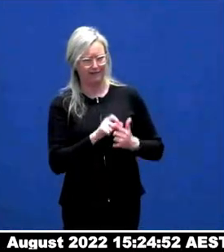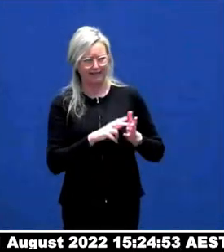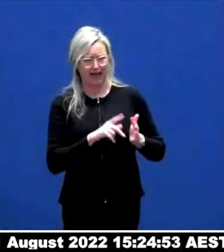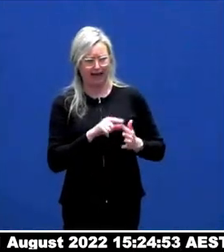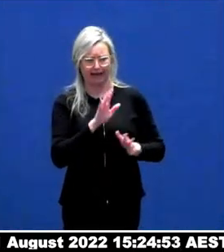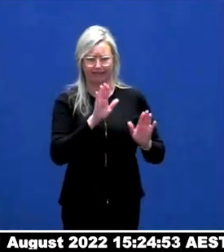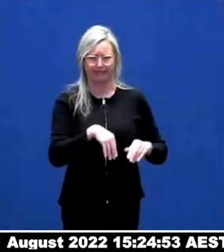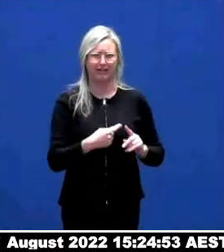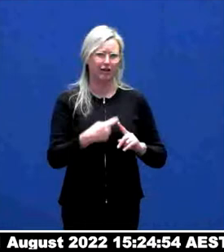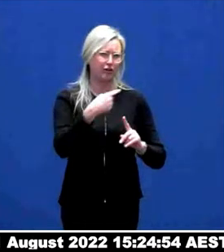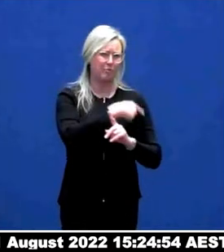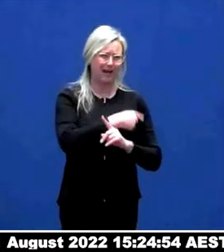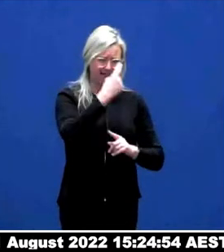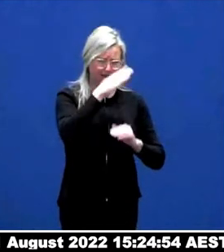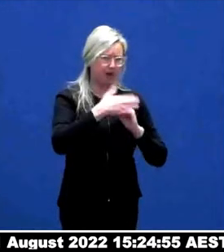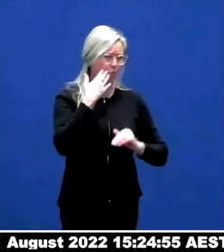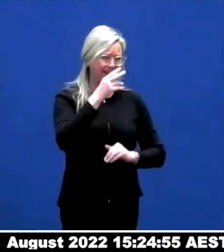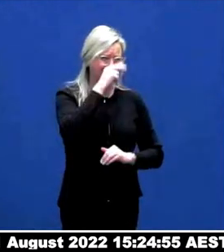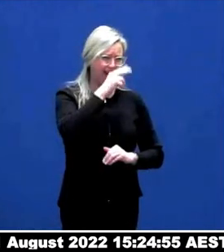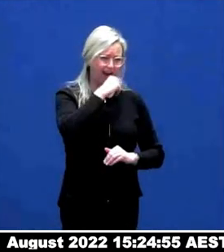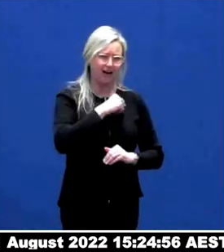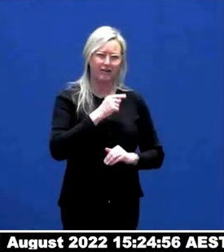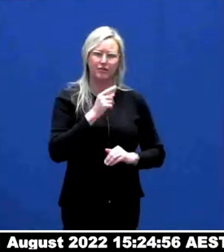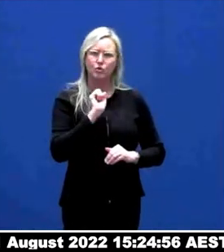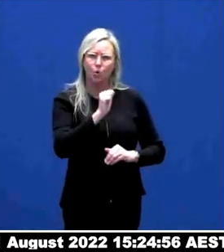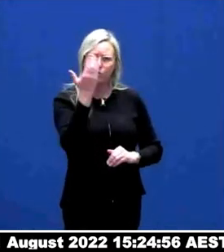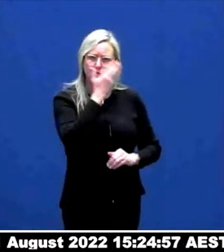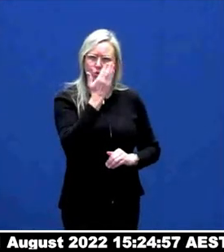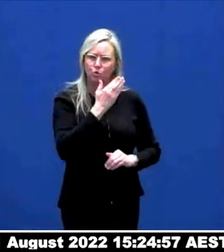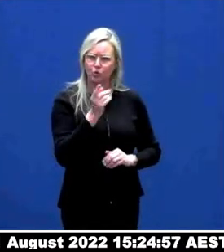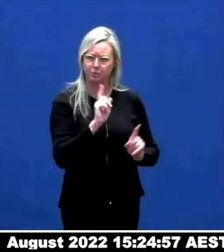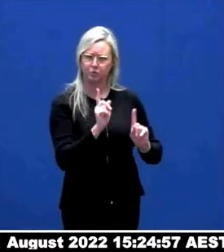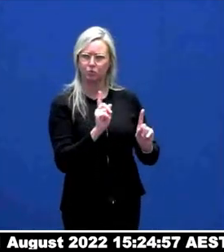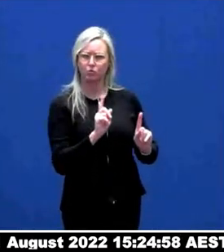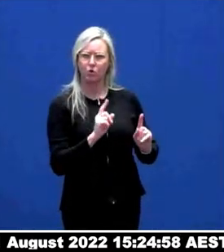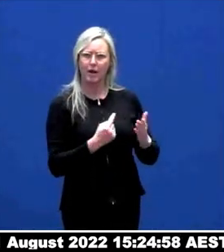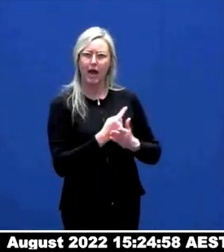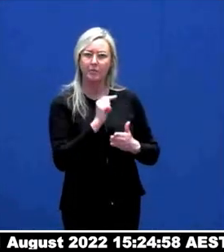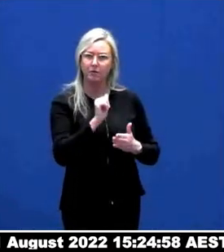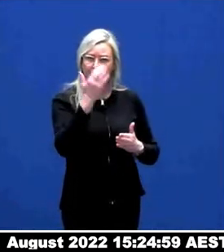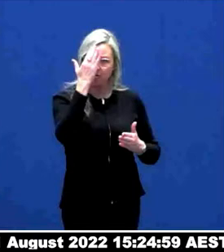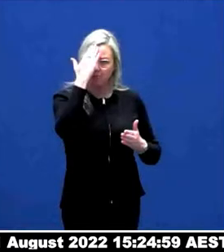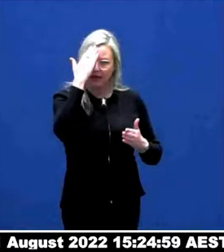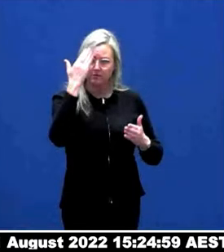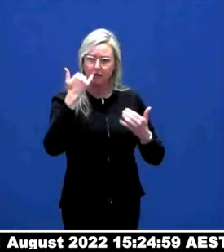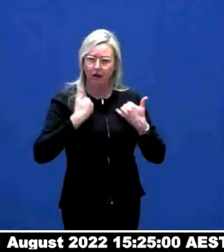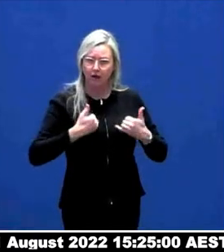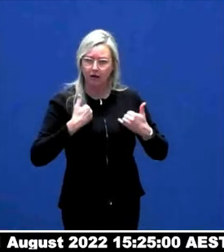Do you remember what it was like at school, if you had mental health problems at school? What was that like?